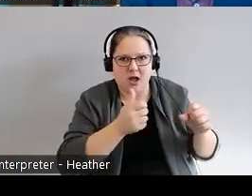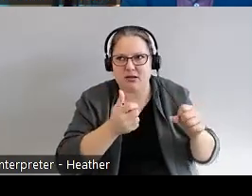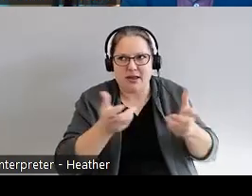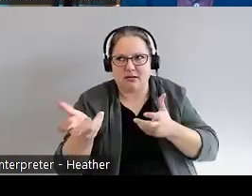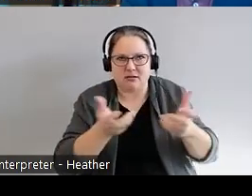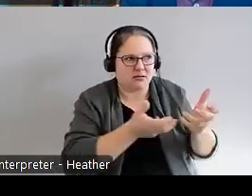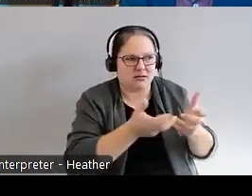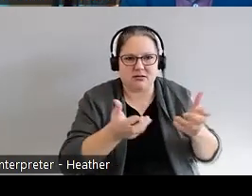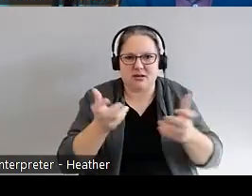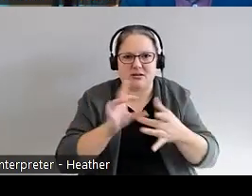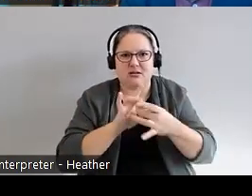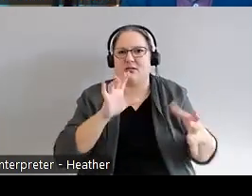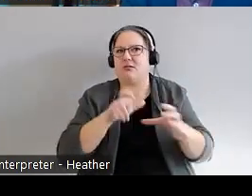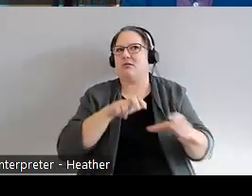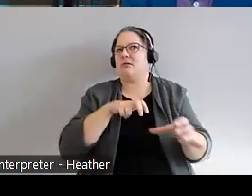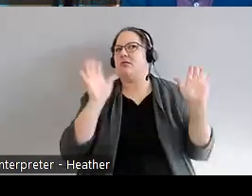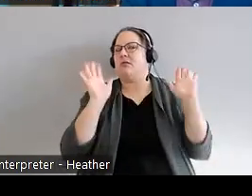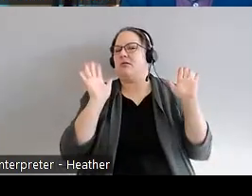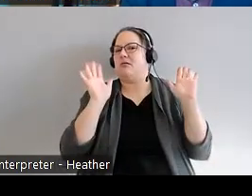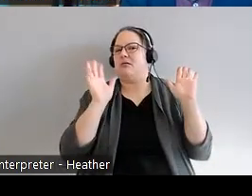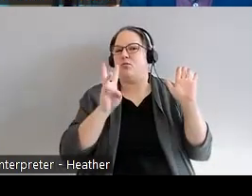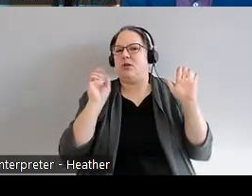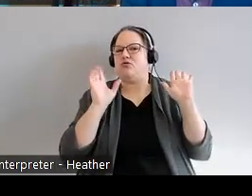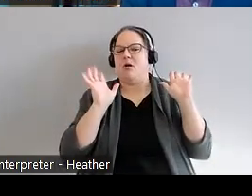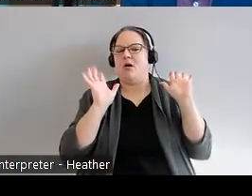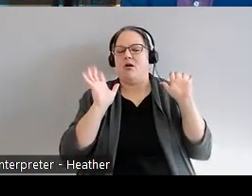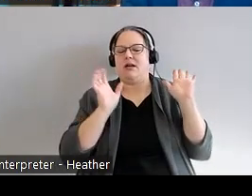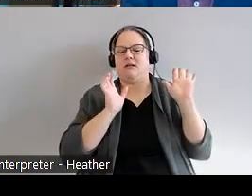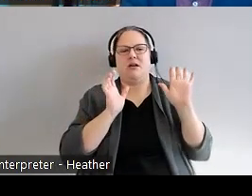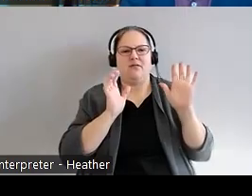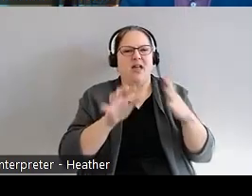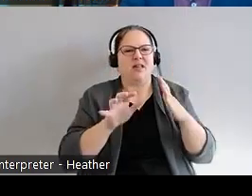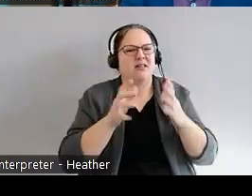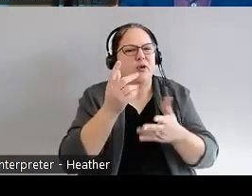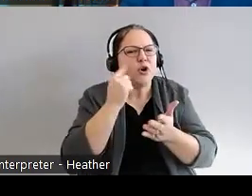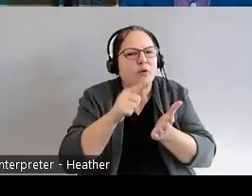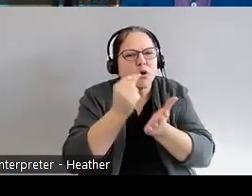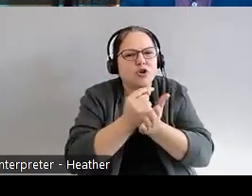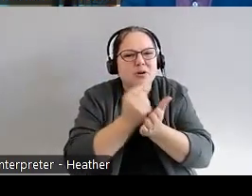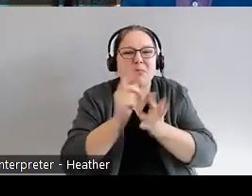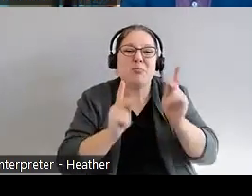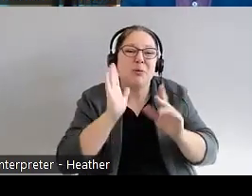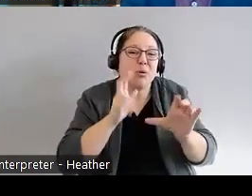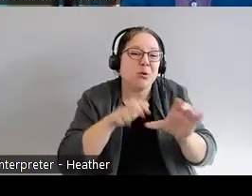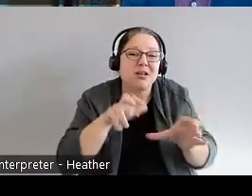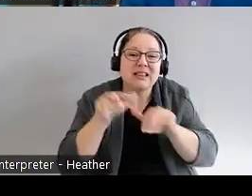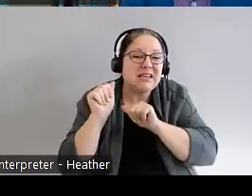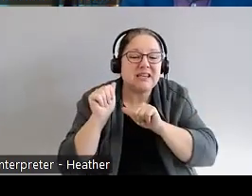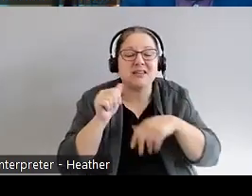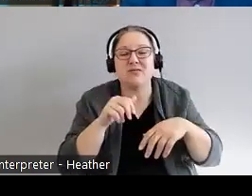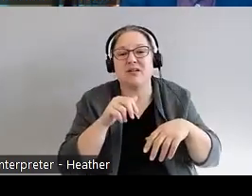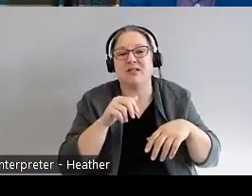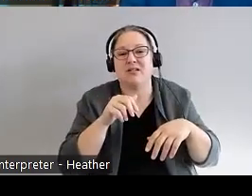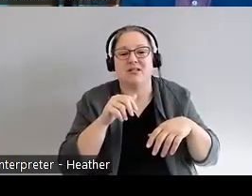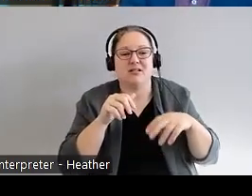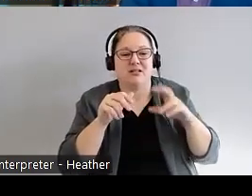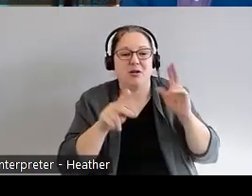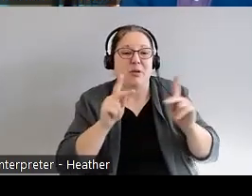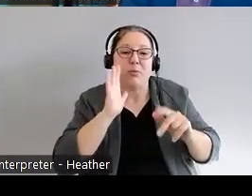like being part of the hospital treatment mill and um you know people resign, people um call out you